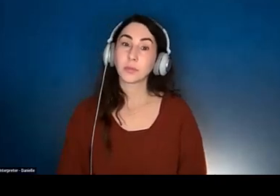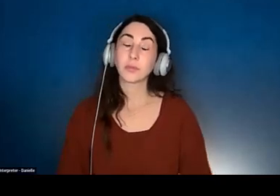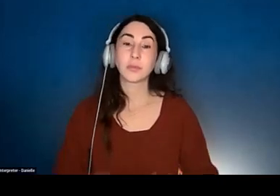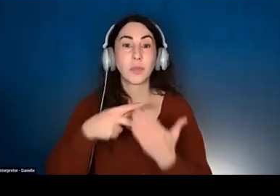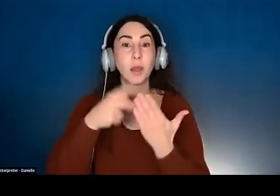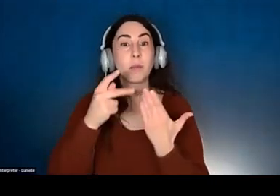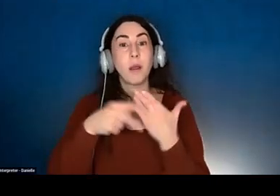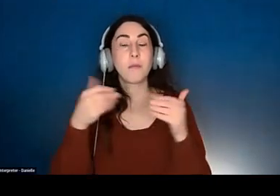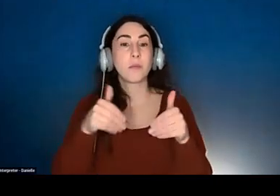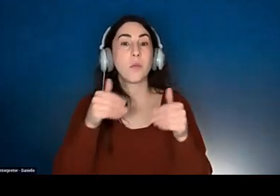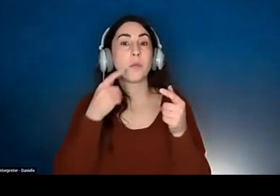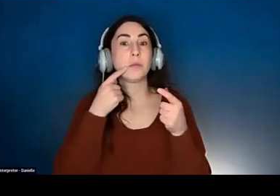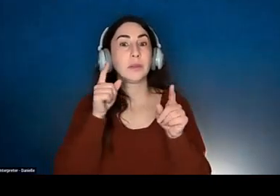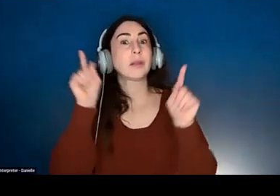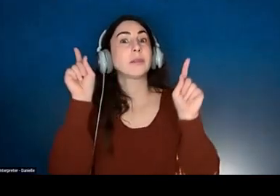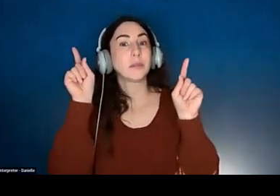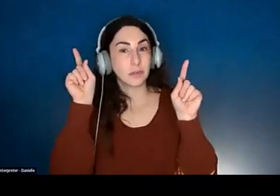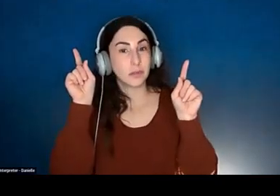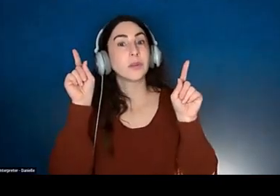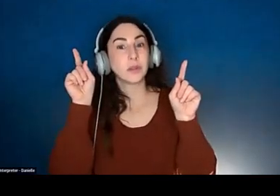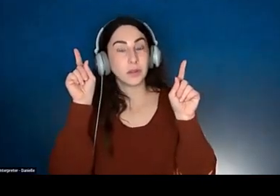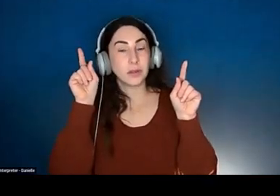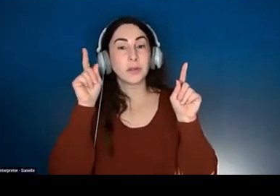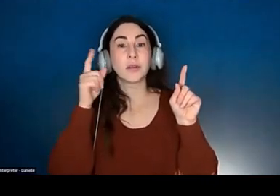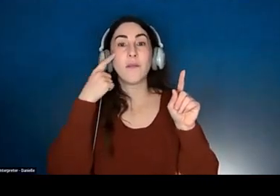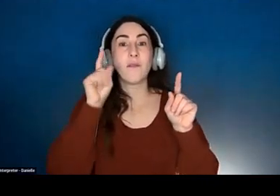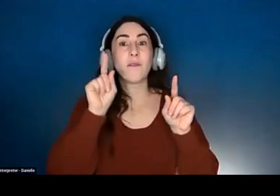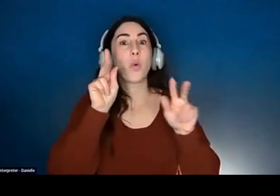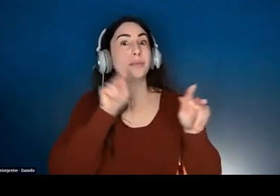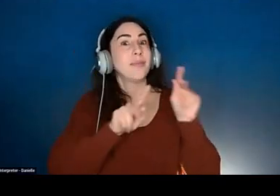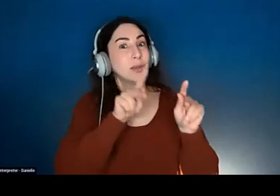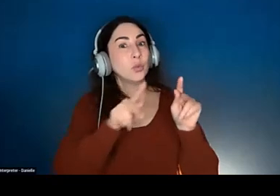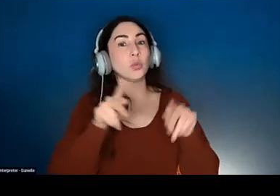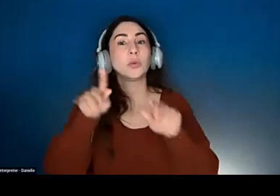on both the individual level and systems level. I